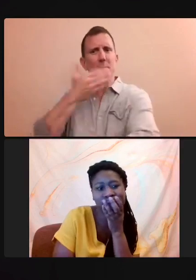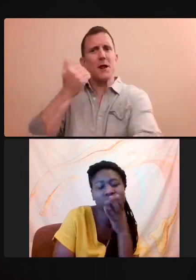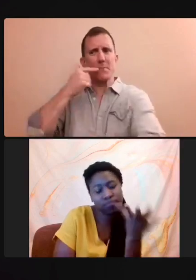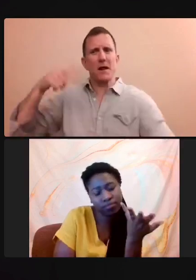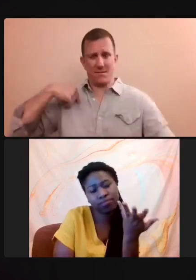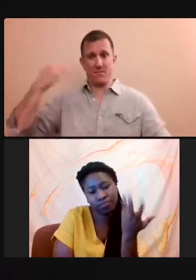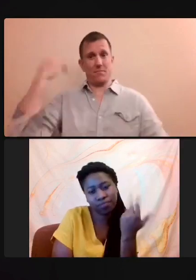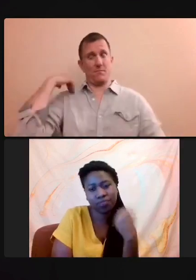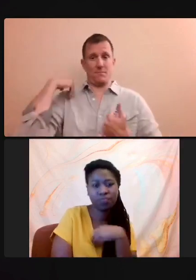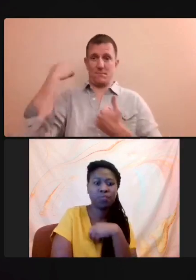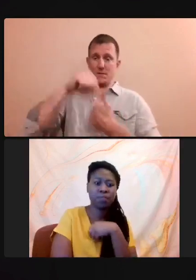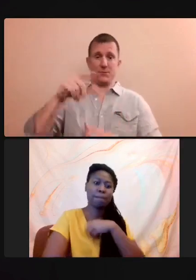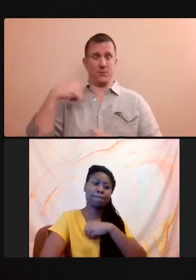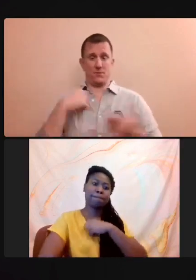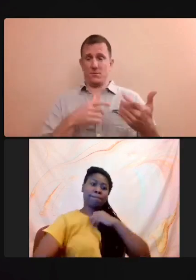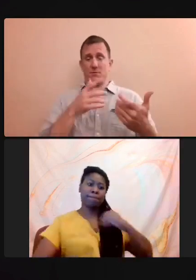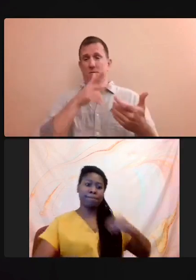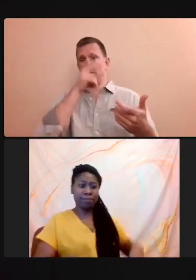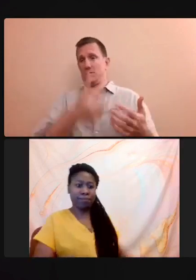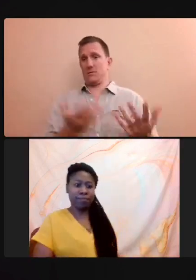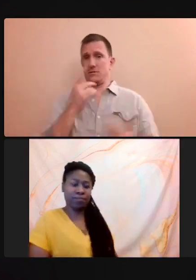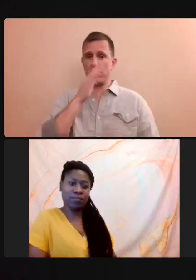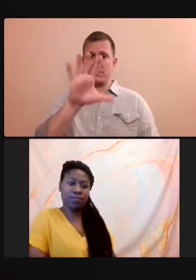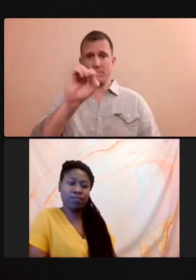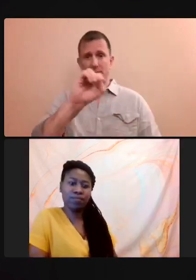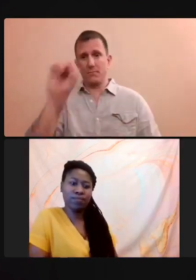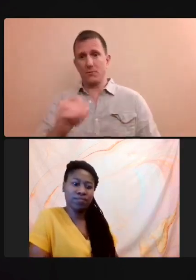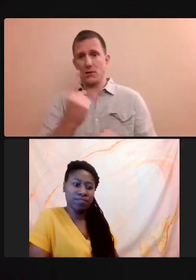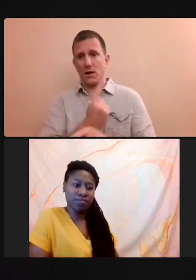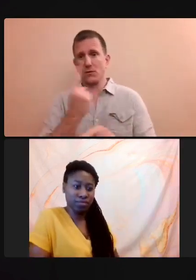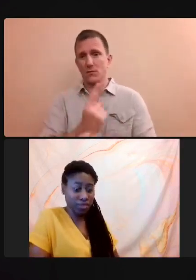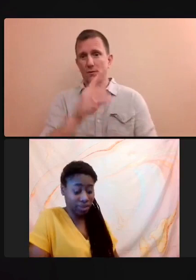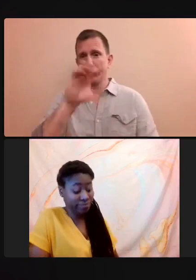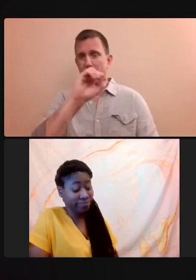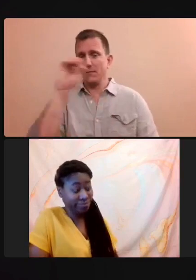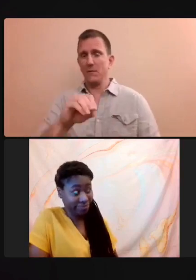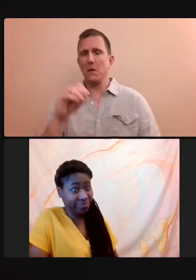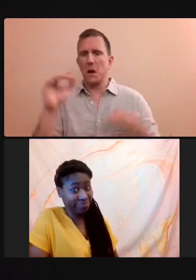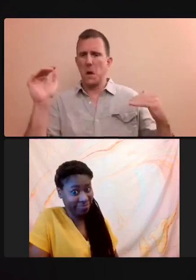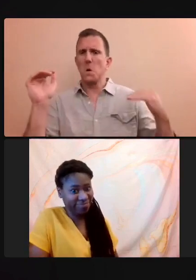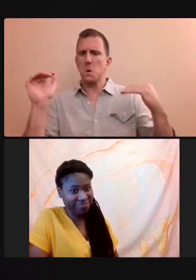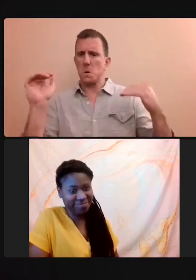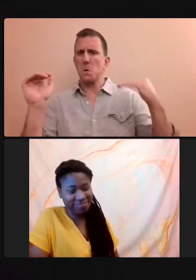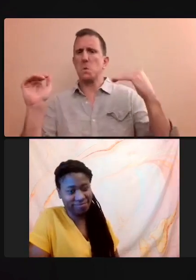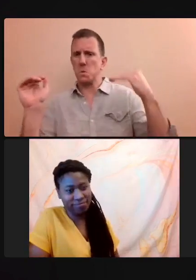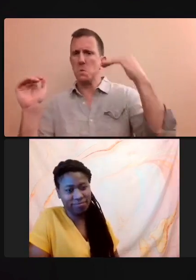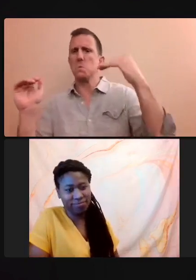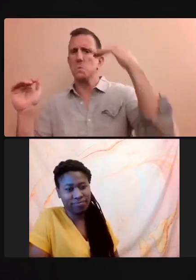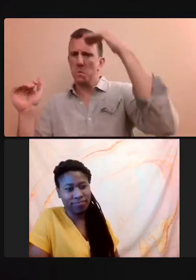This other apps that you can Google and download, they're not always reliable, but it's better than nothing.